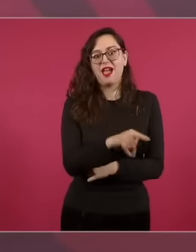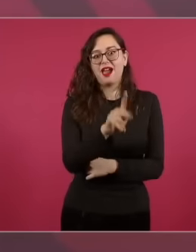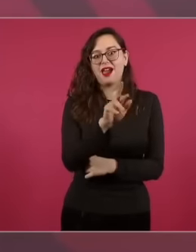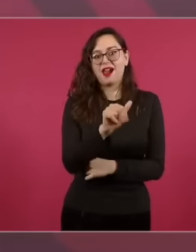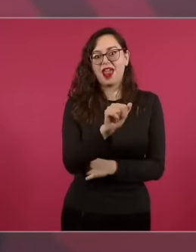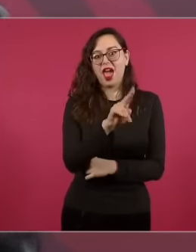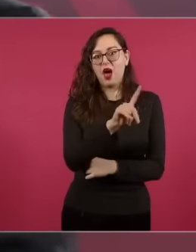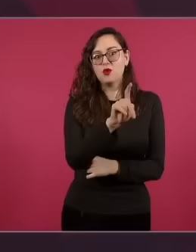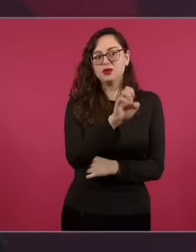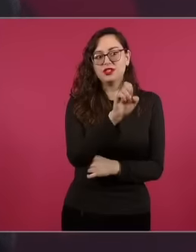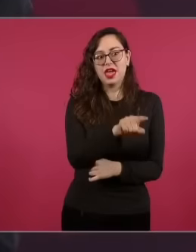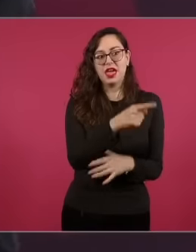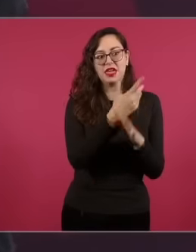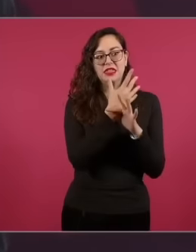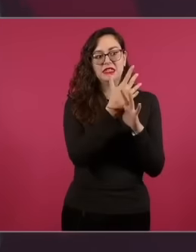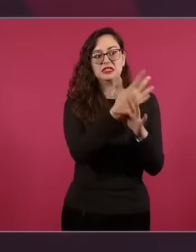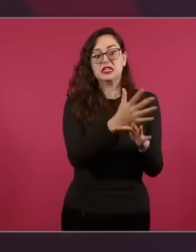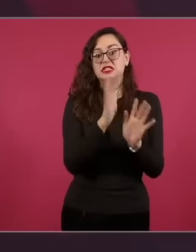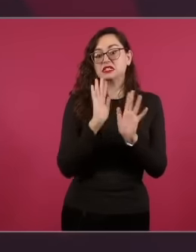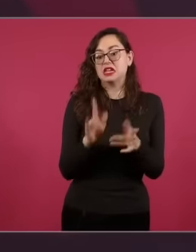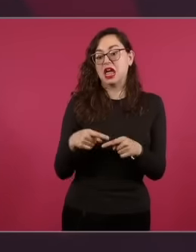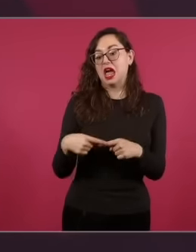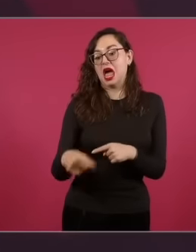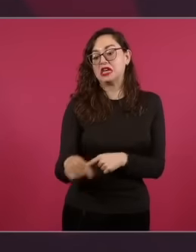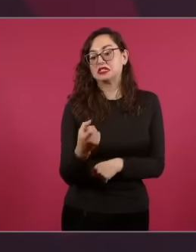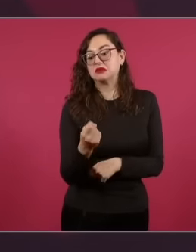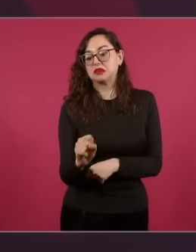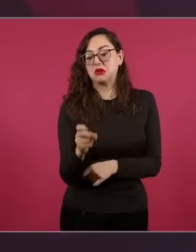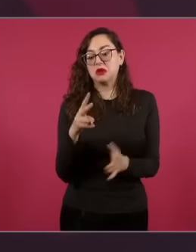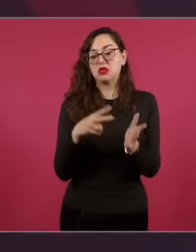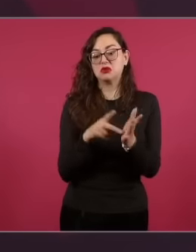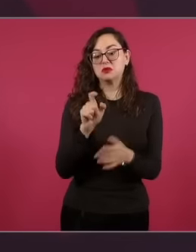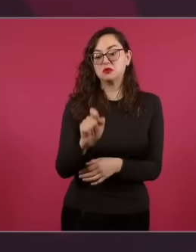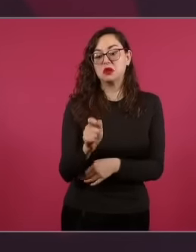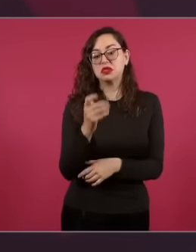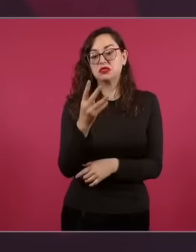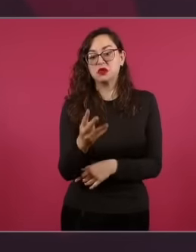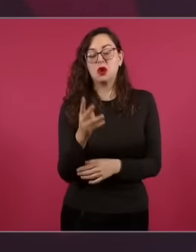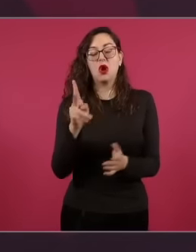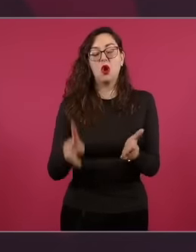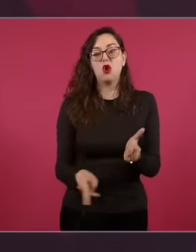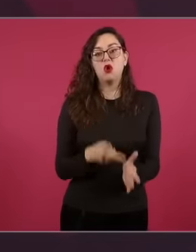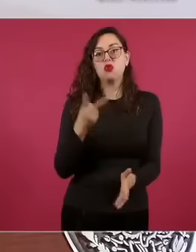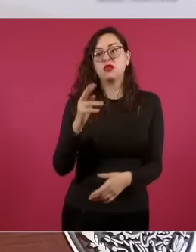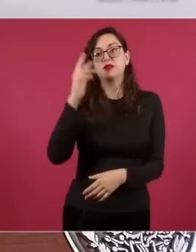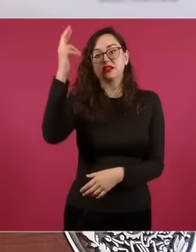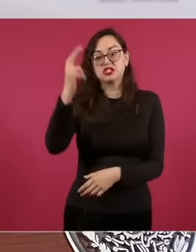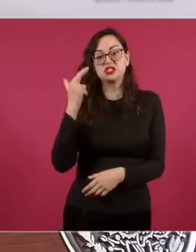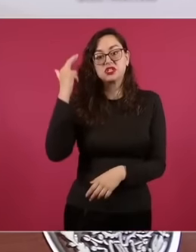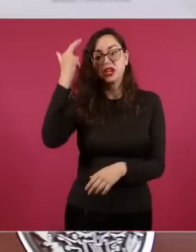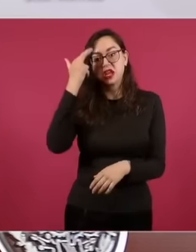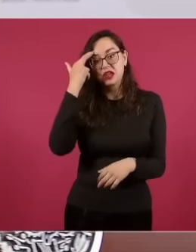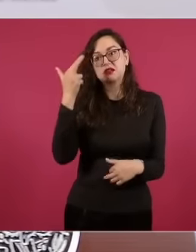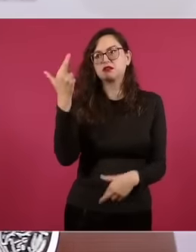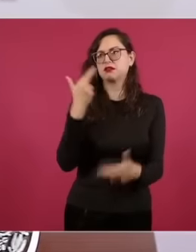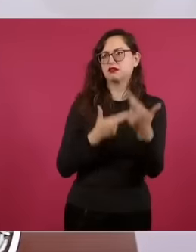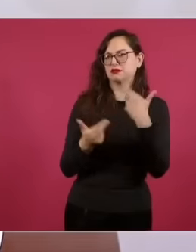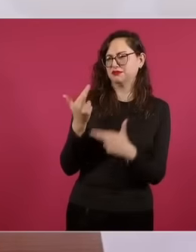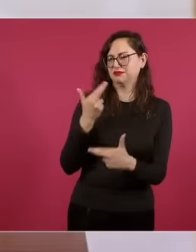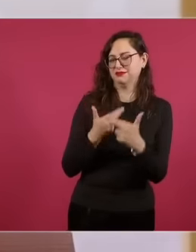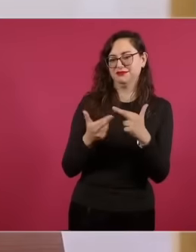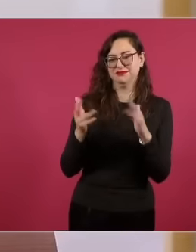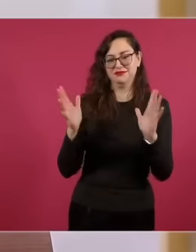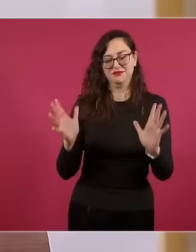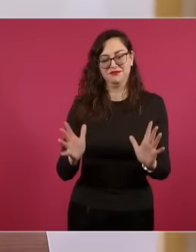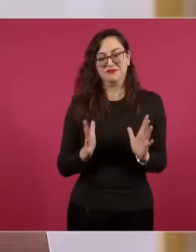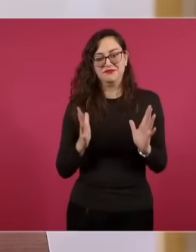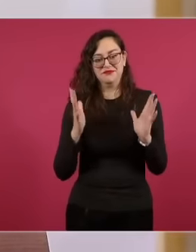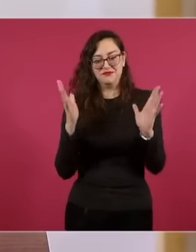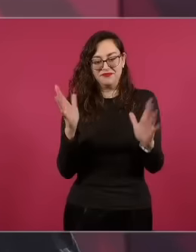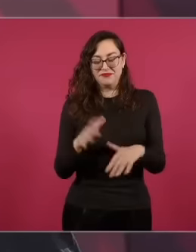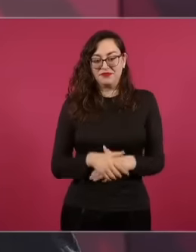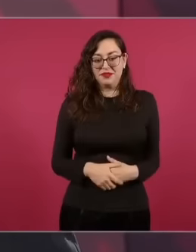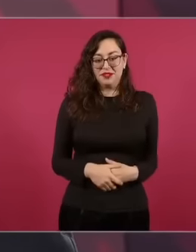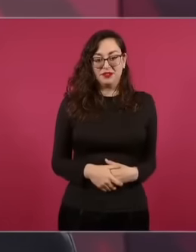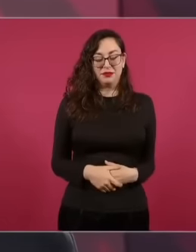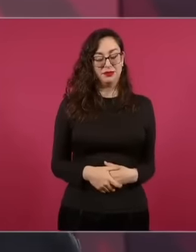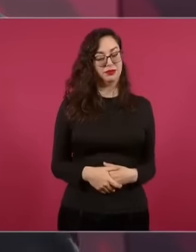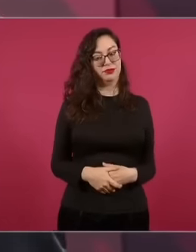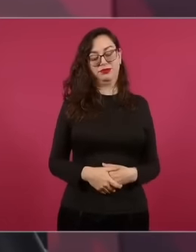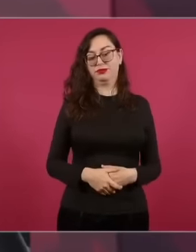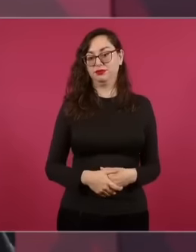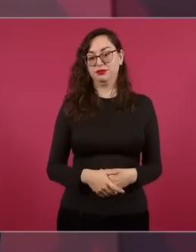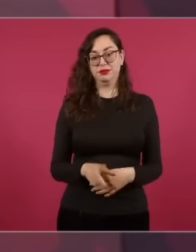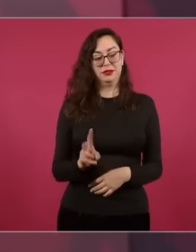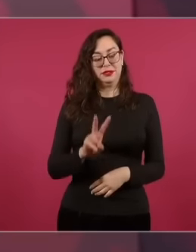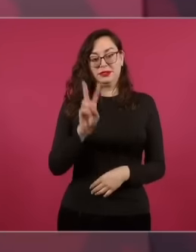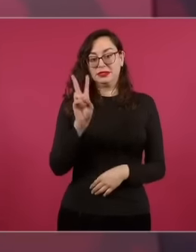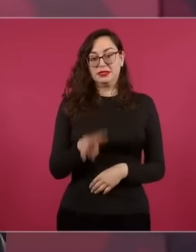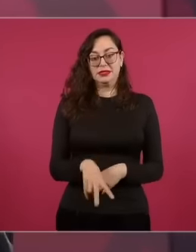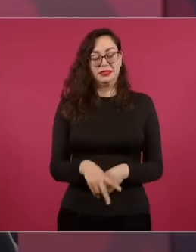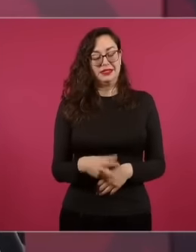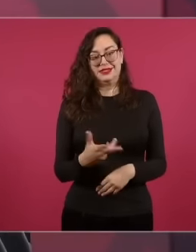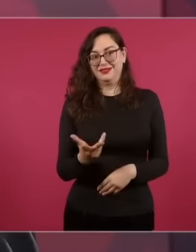the monarchy is going to be established is for my mother bohemians that is, the late mon